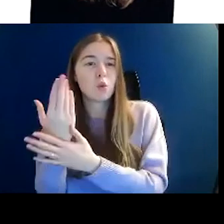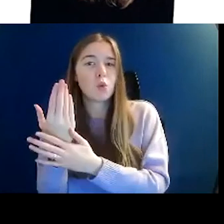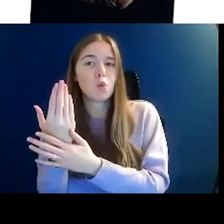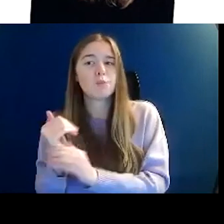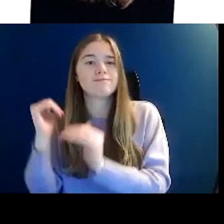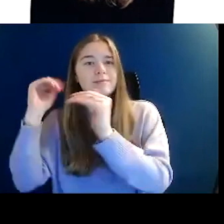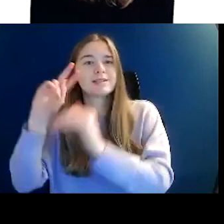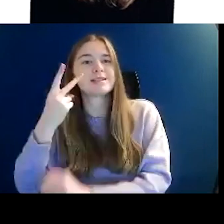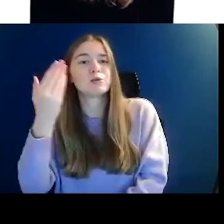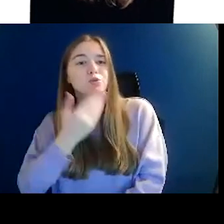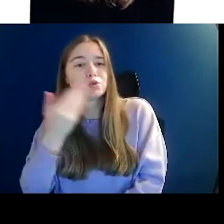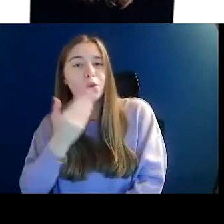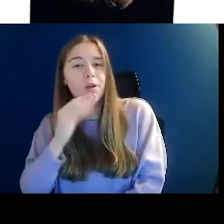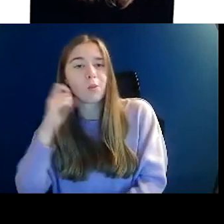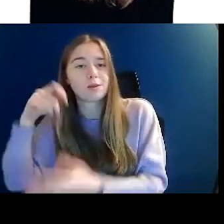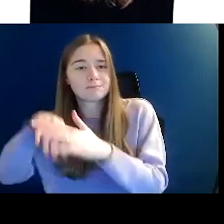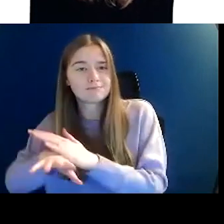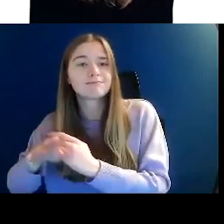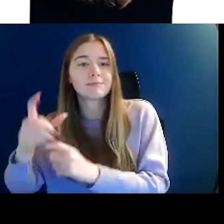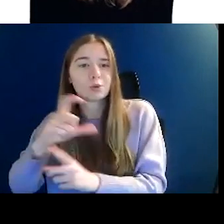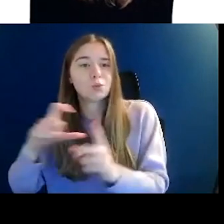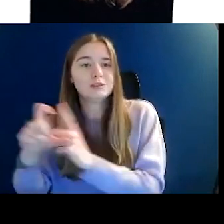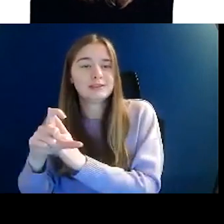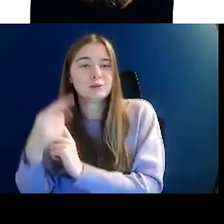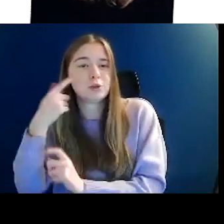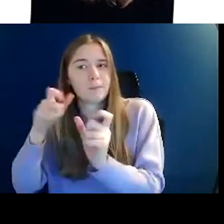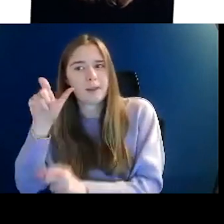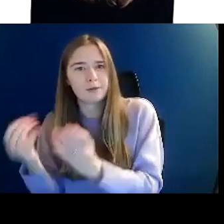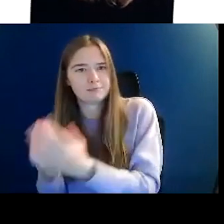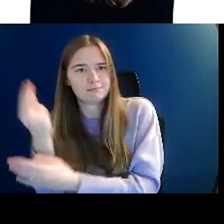And that's now gonna get embedded in that process within the education department in the city.